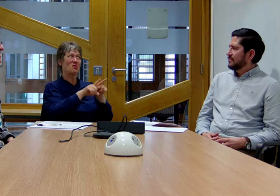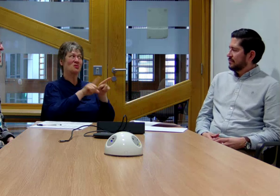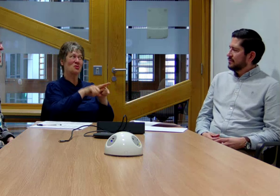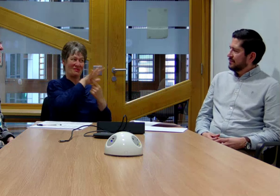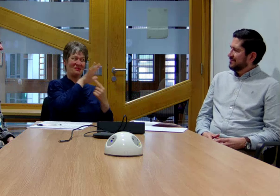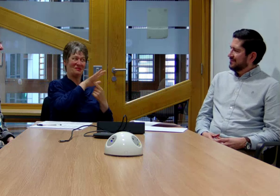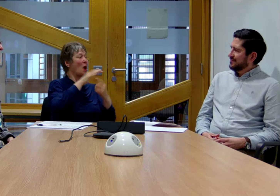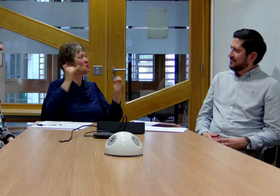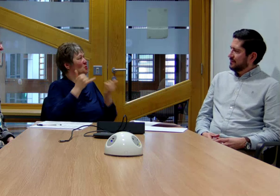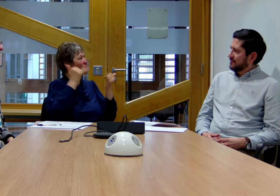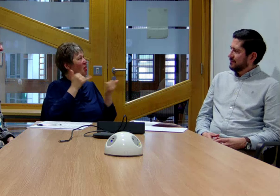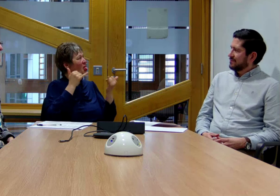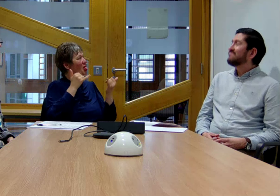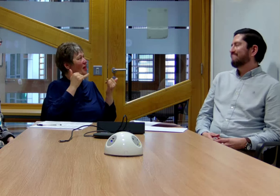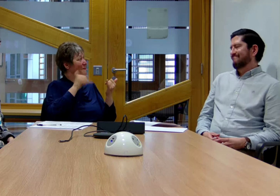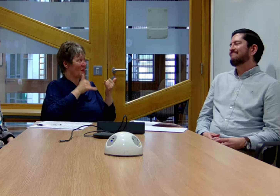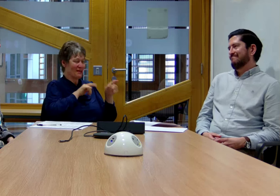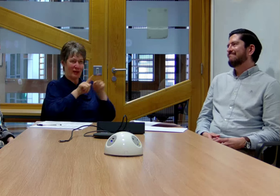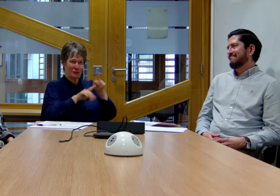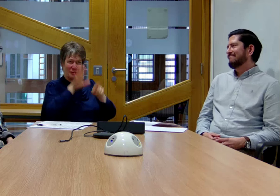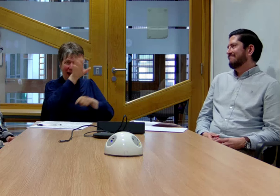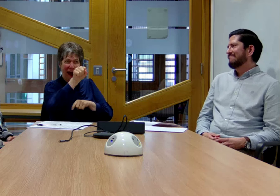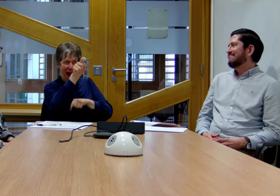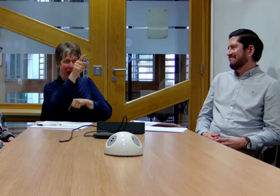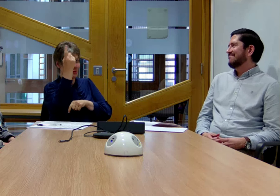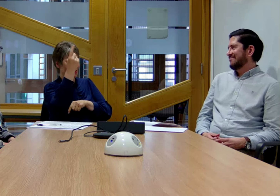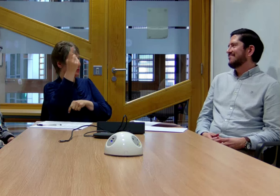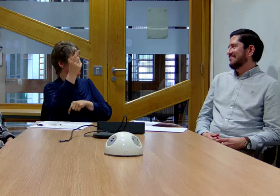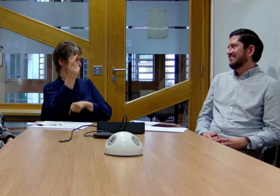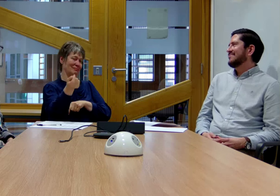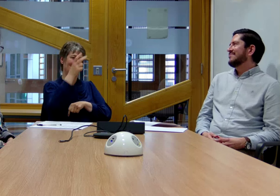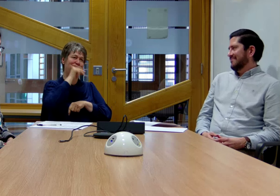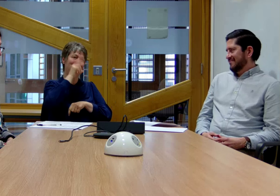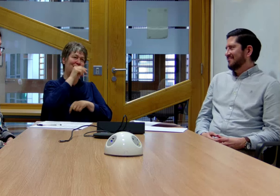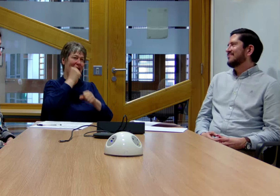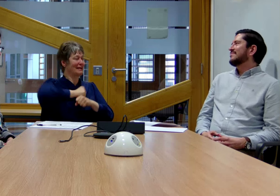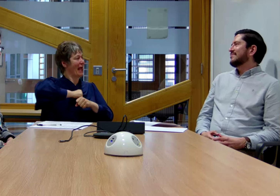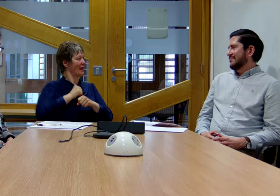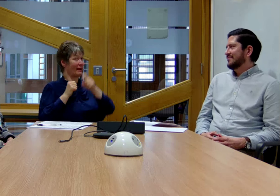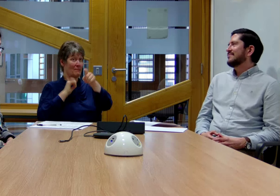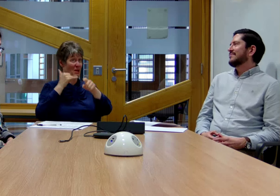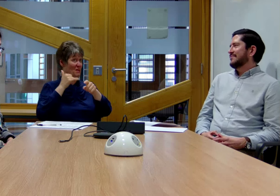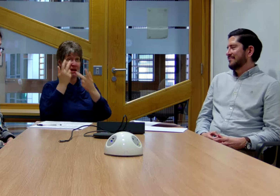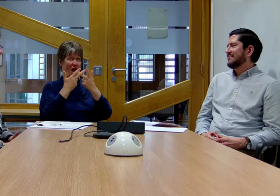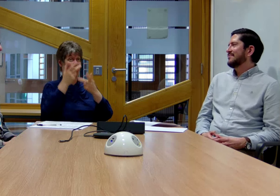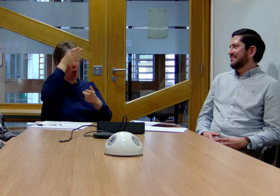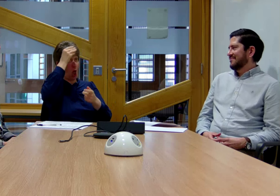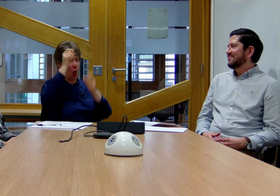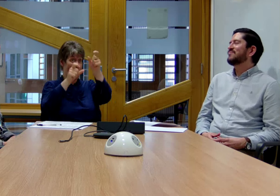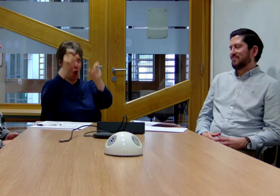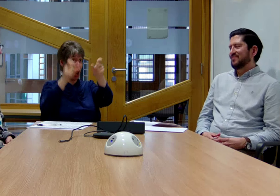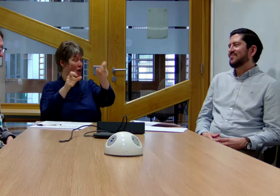languages are social things. So find people that you can hang with people who speak Gaelic.